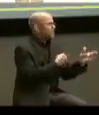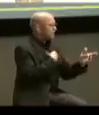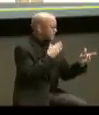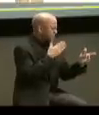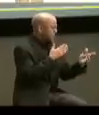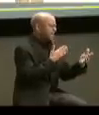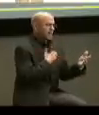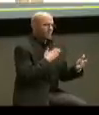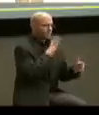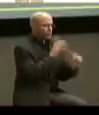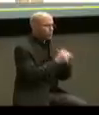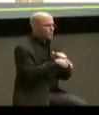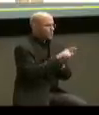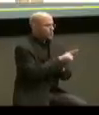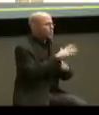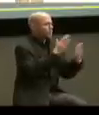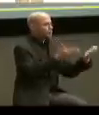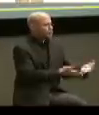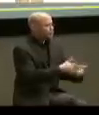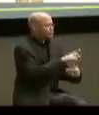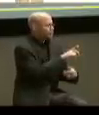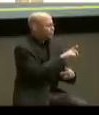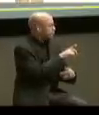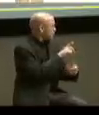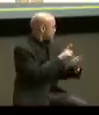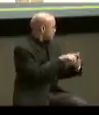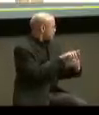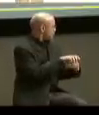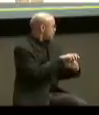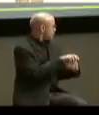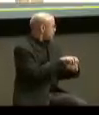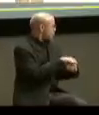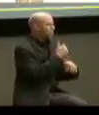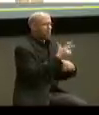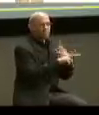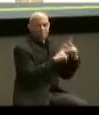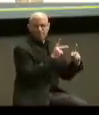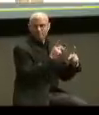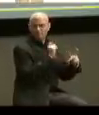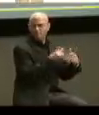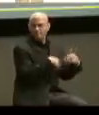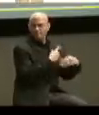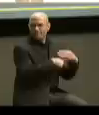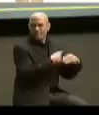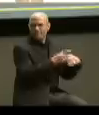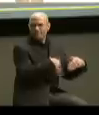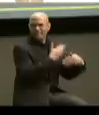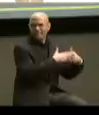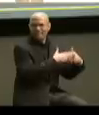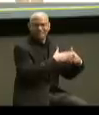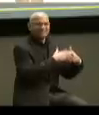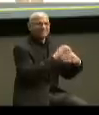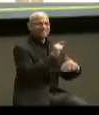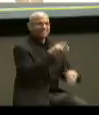BE HAPPY TO TALK TO YOU AND INTRODUCE YOU TO MILLIE AND DENORA GONZALEZ ABOUT NEXT STEPS.